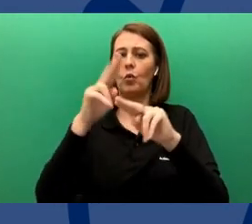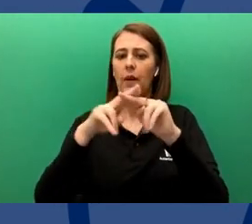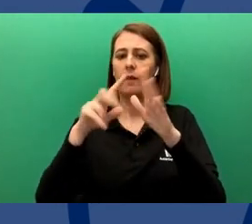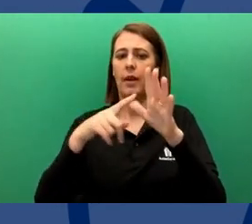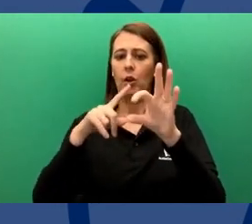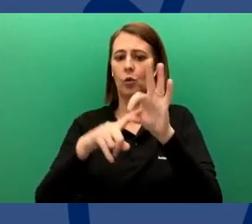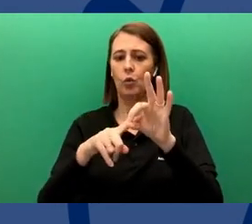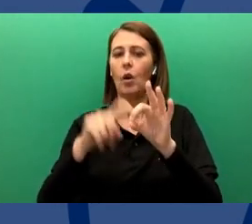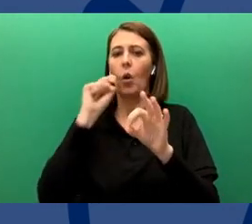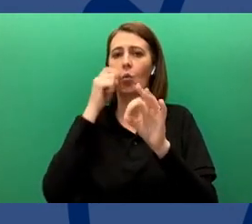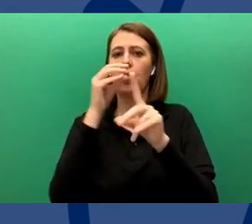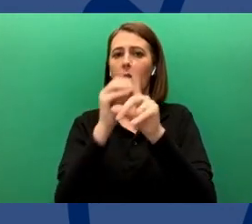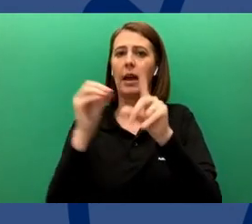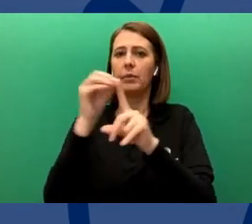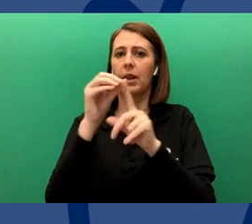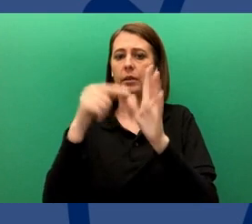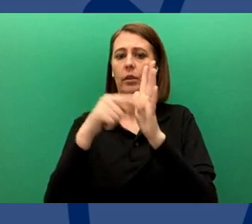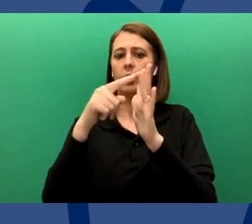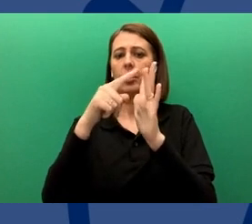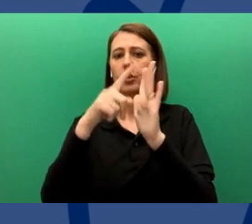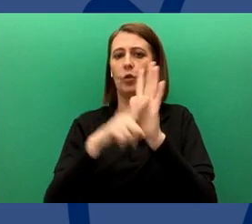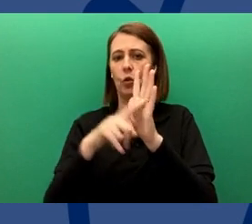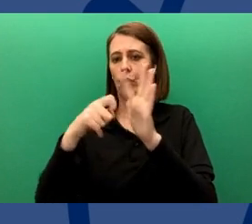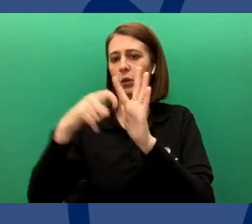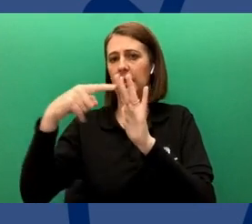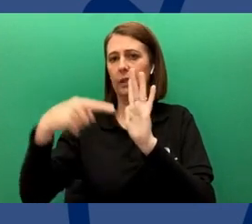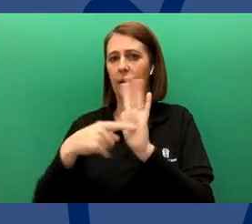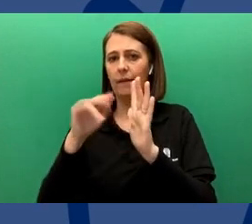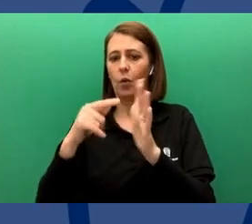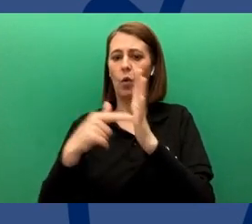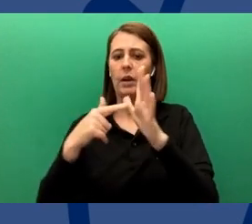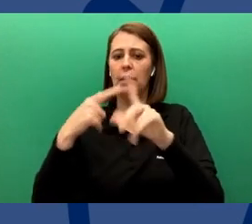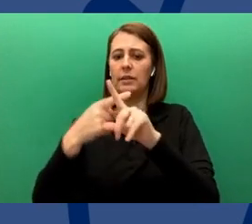the toolkit for accounting and tax professionals with the new developments and information